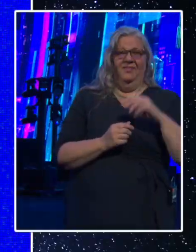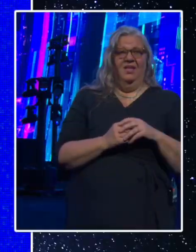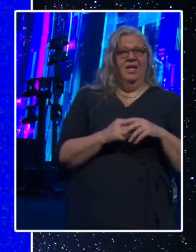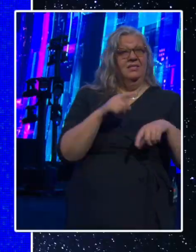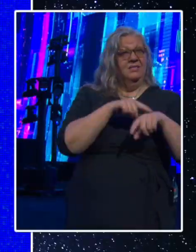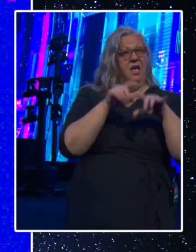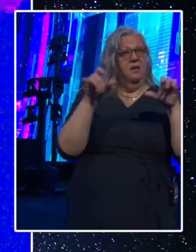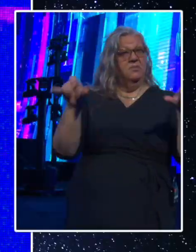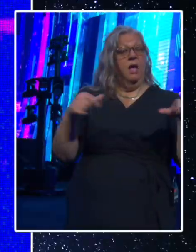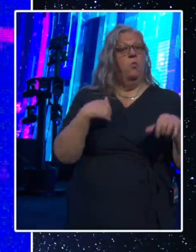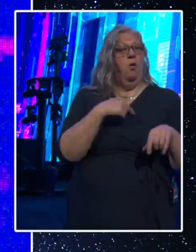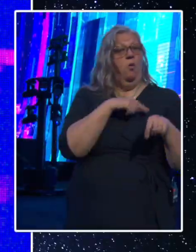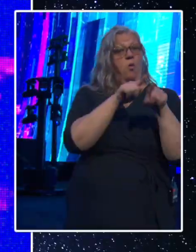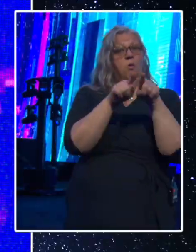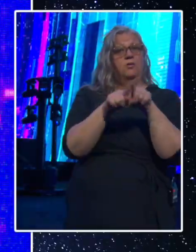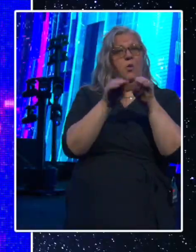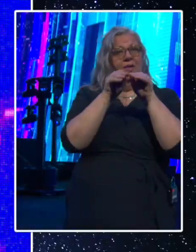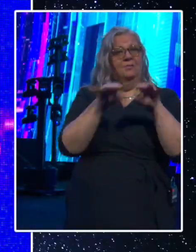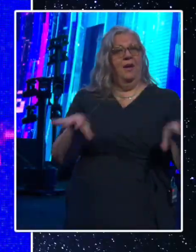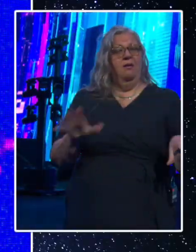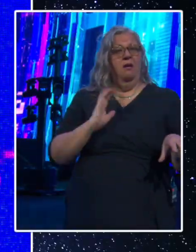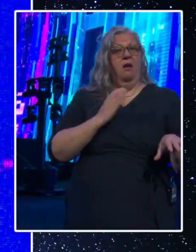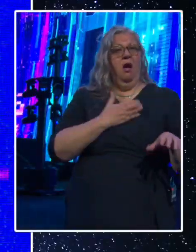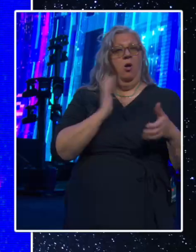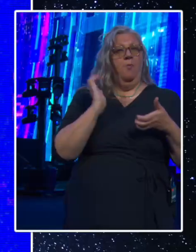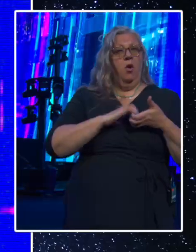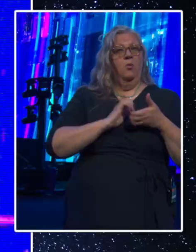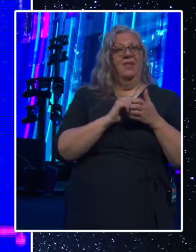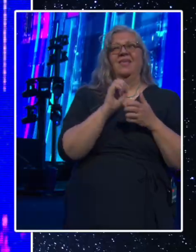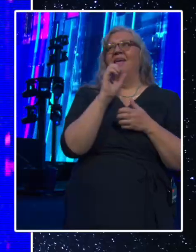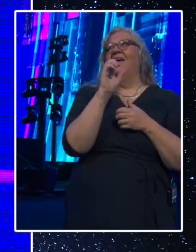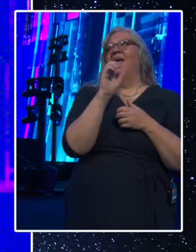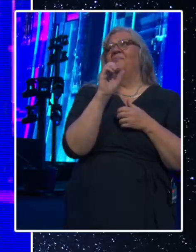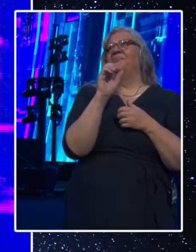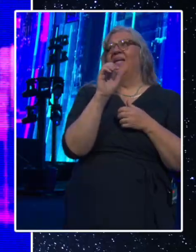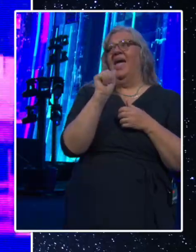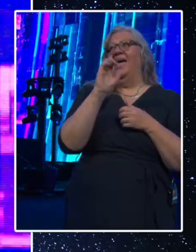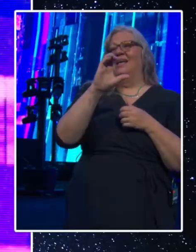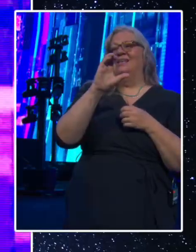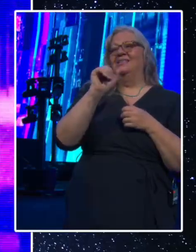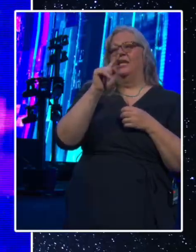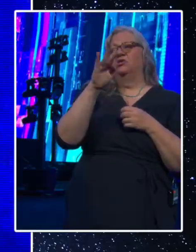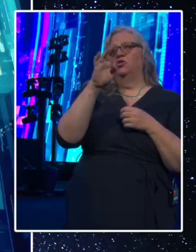But at the same time, we are also expanding our partnership with Accenture